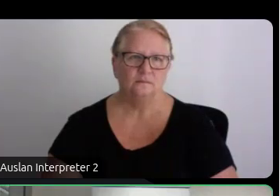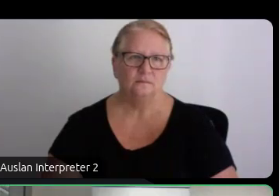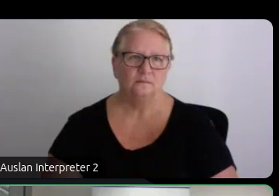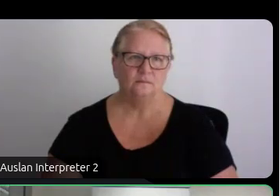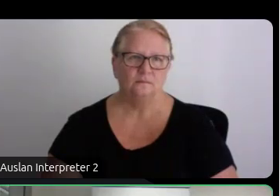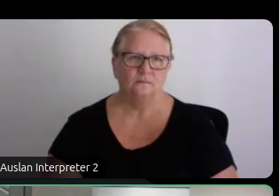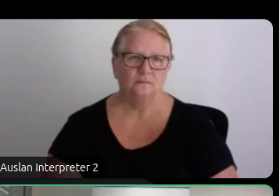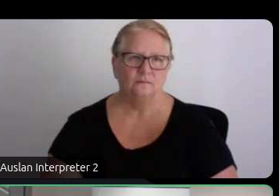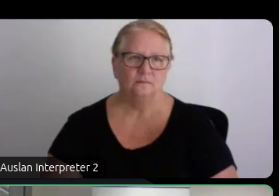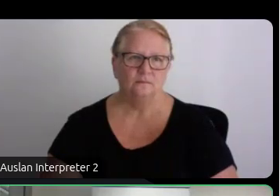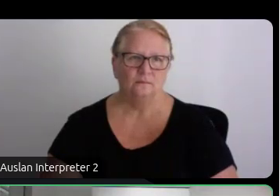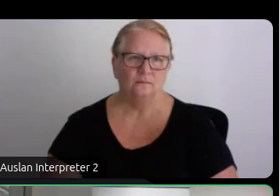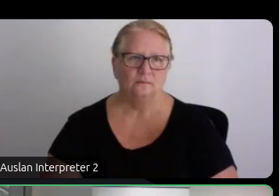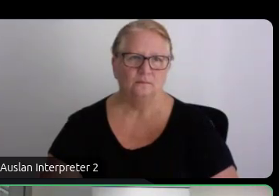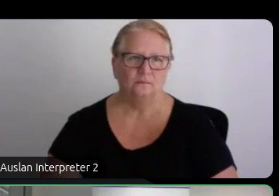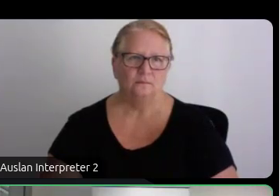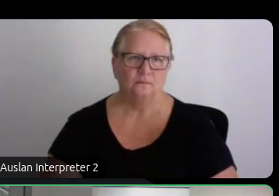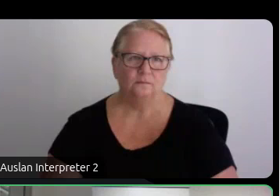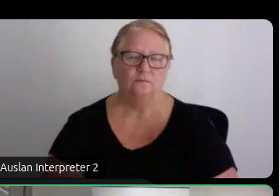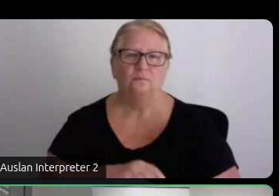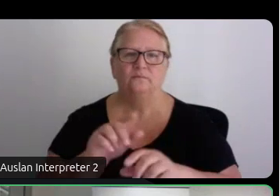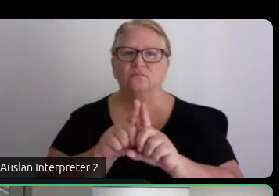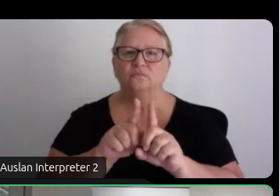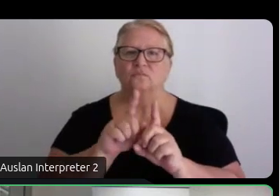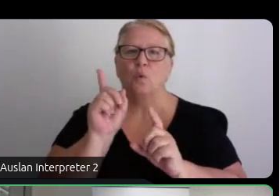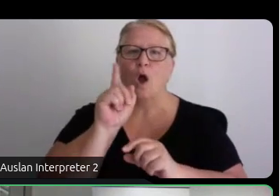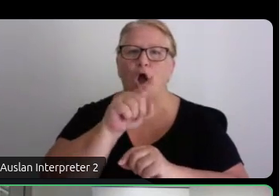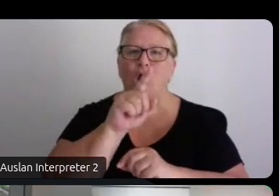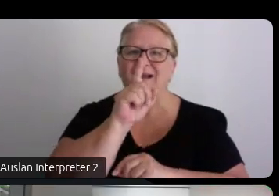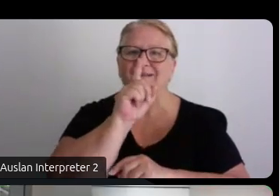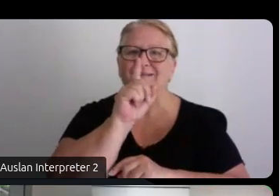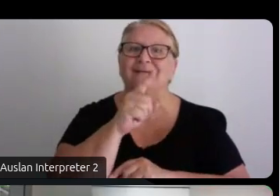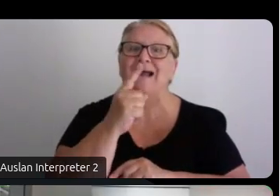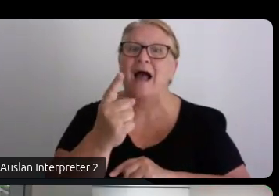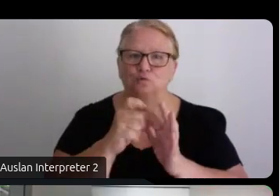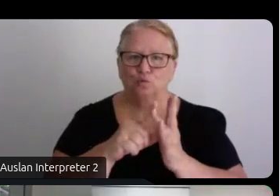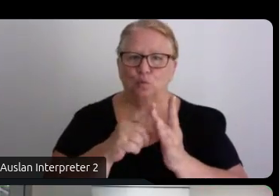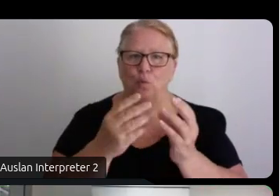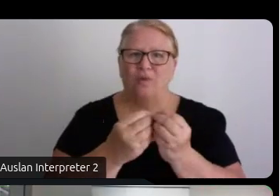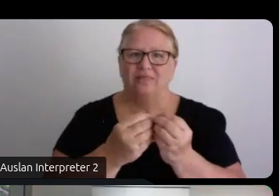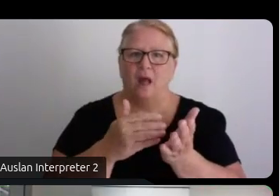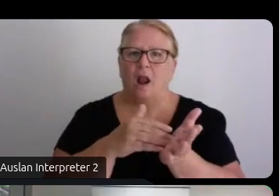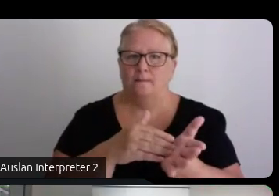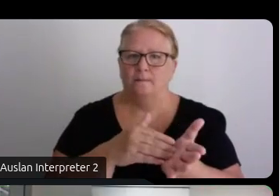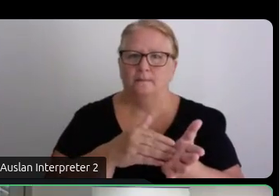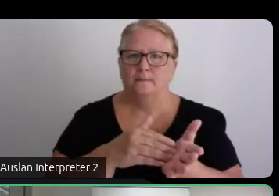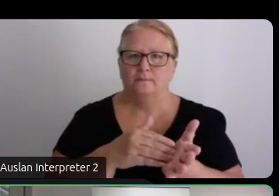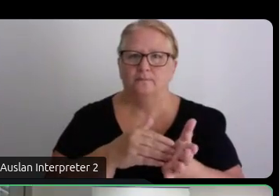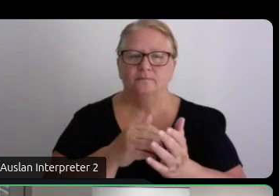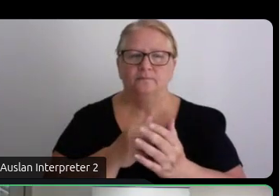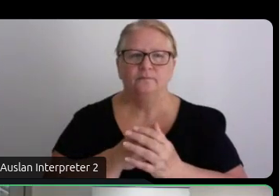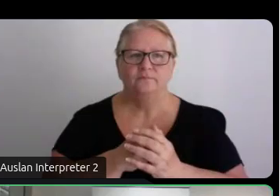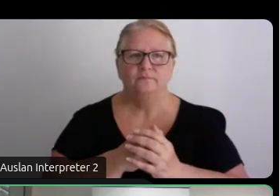assistance what task can a person not do? Uh there's a few things I want to note which is